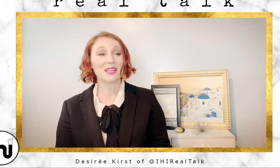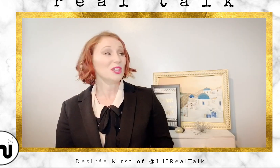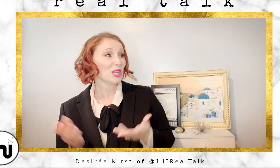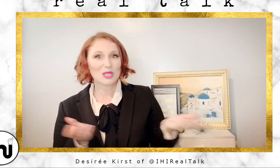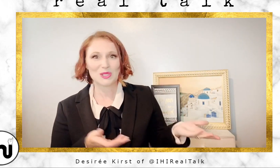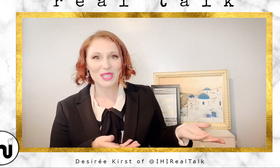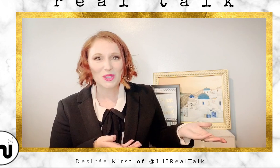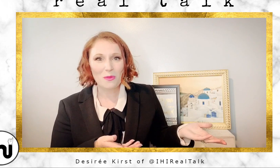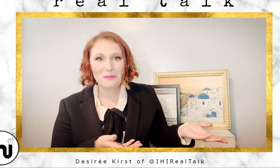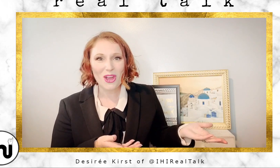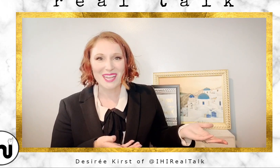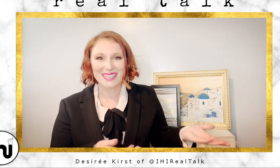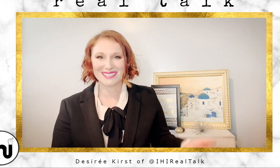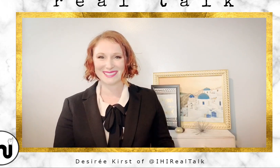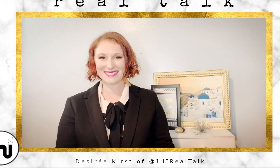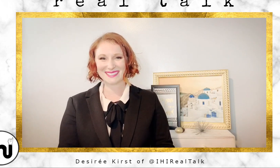So let's go meet Bonnie!